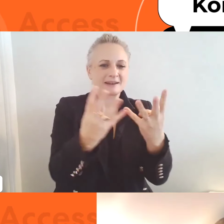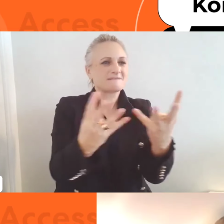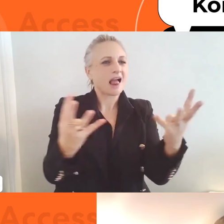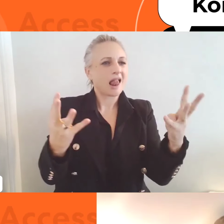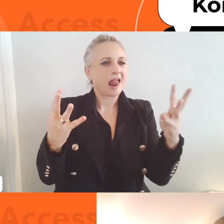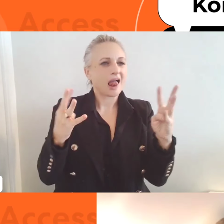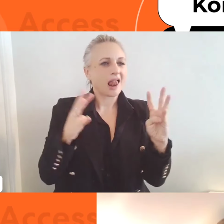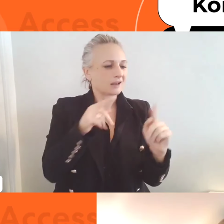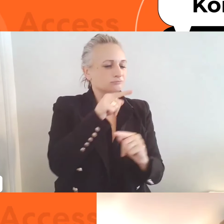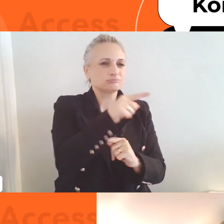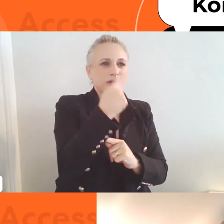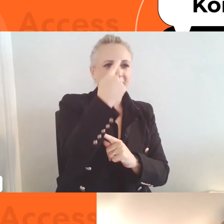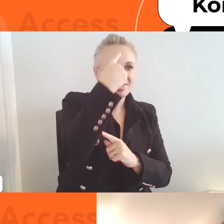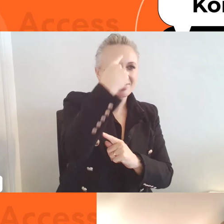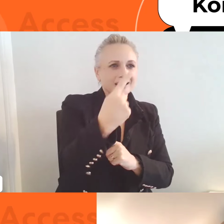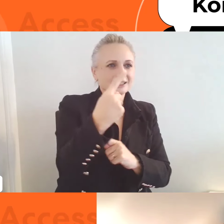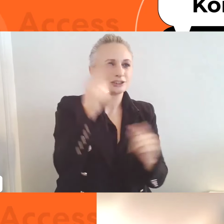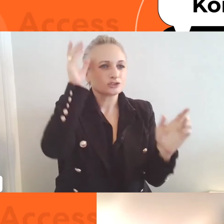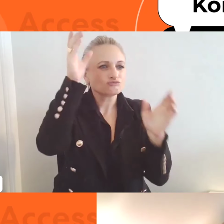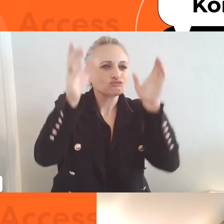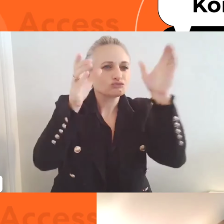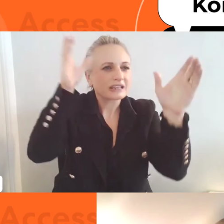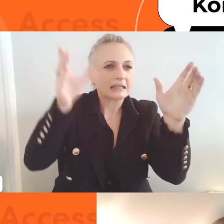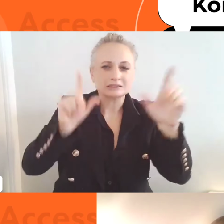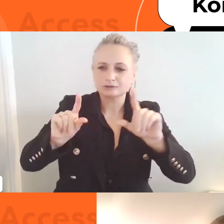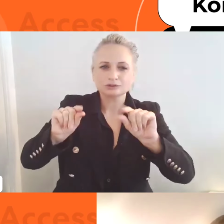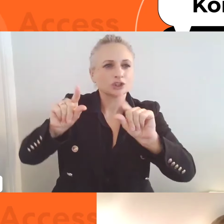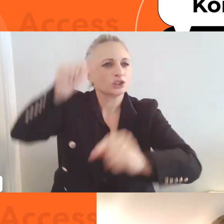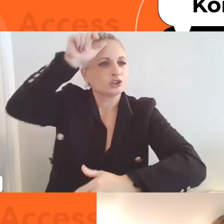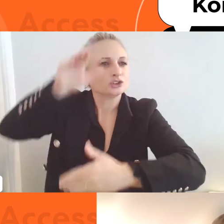most importantly from all of us, because we are all aging every